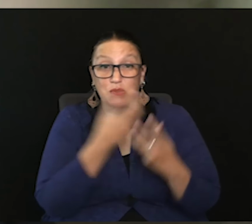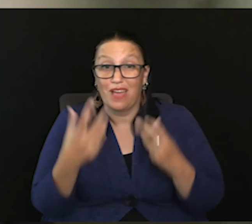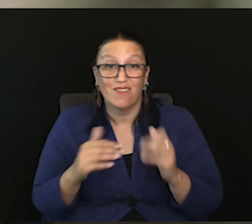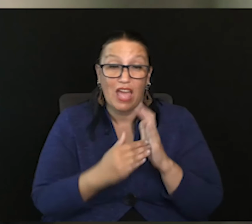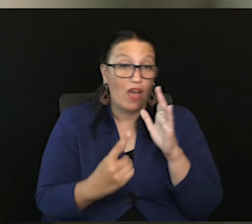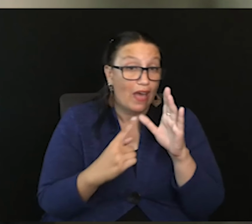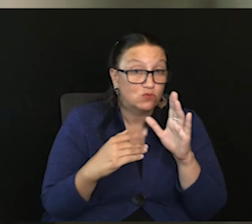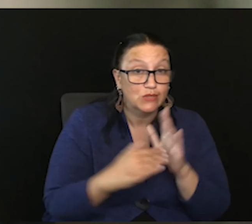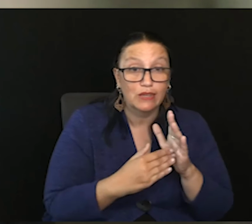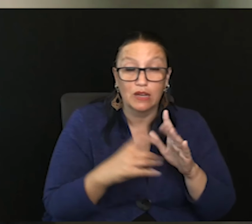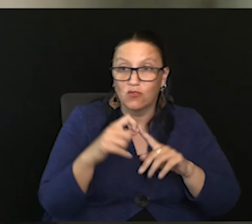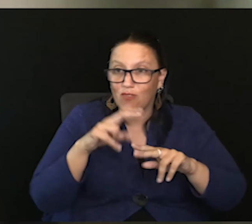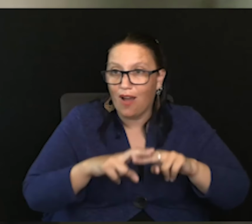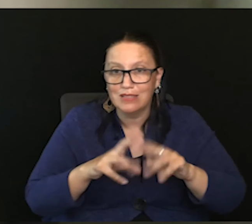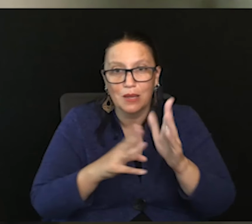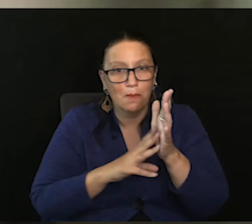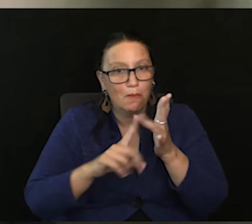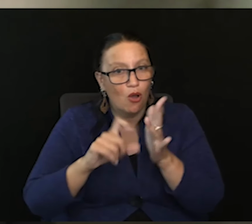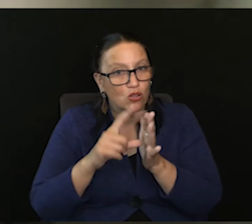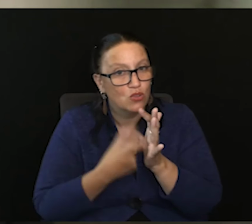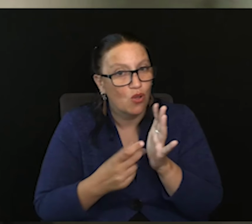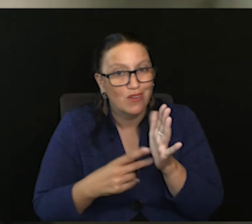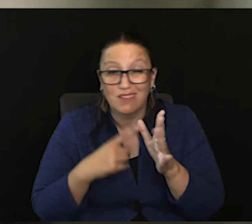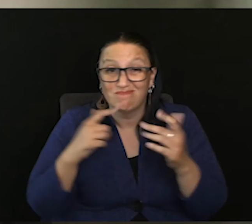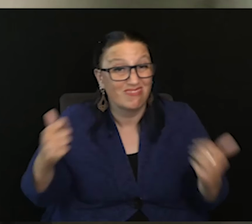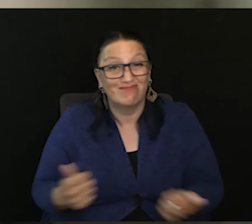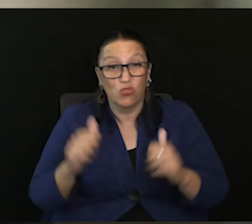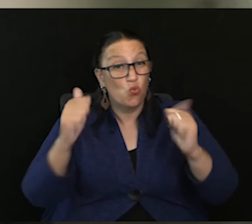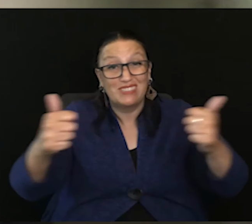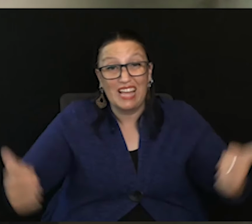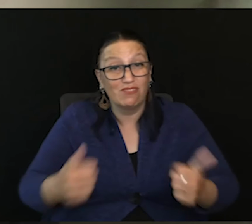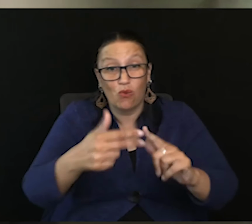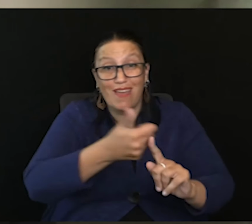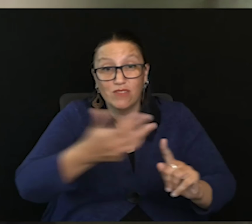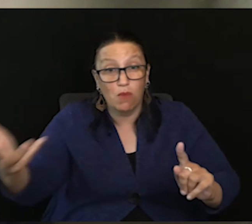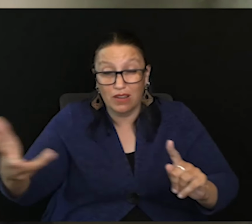we have had are appropriate to vaccinate the entire population,